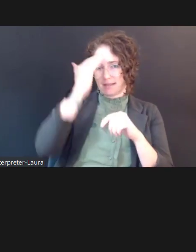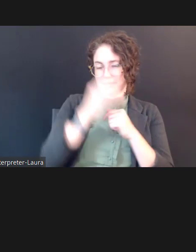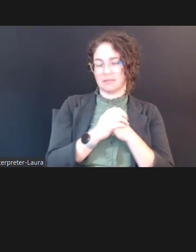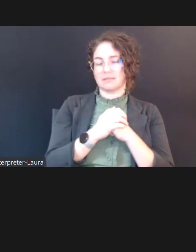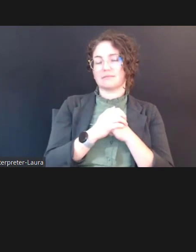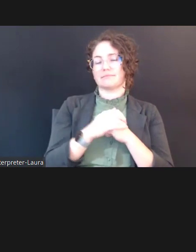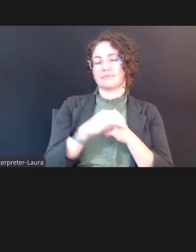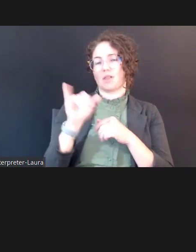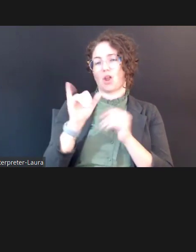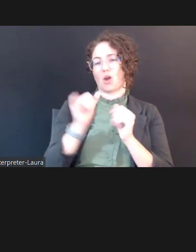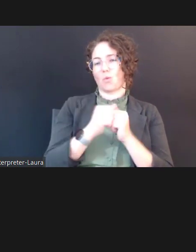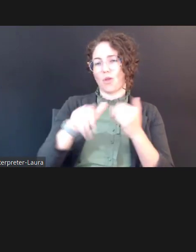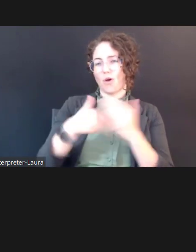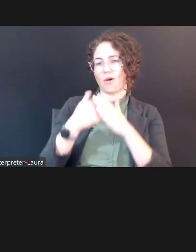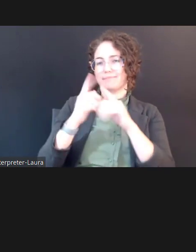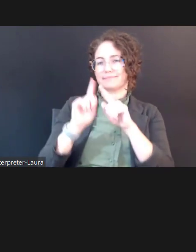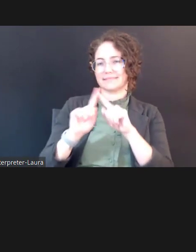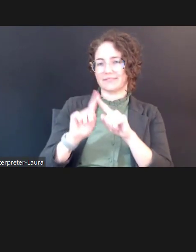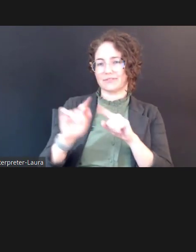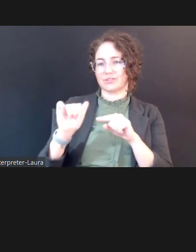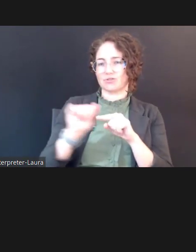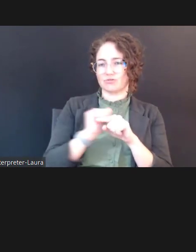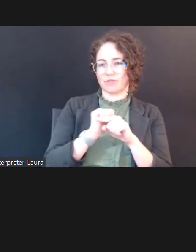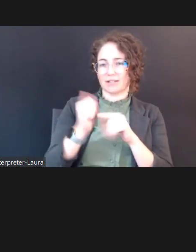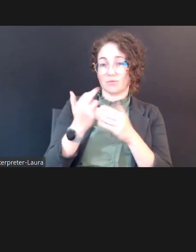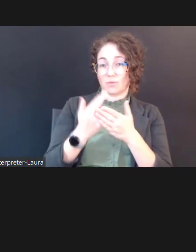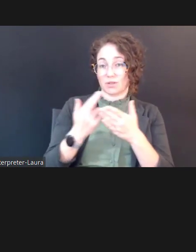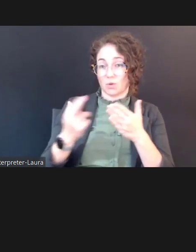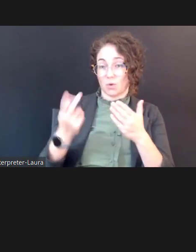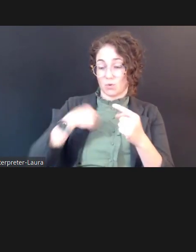training resources that we have available, we have things like a